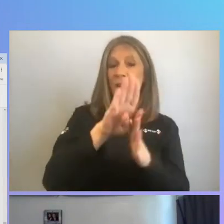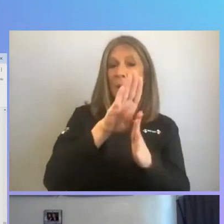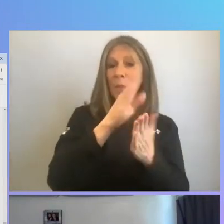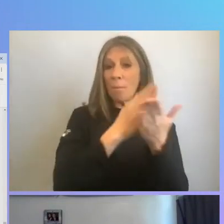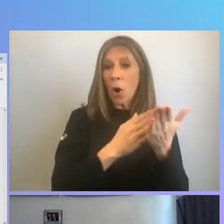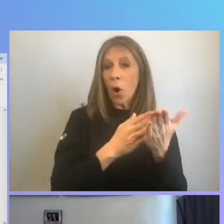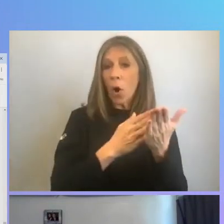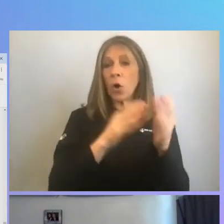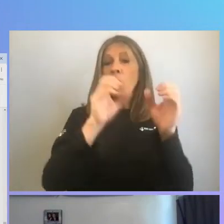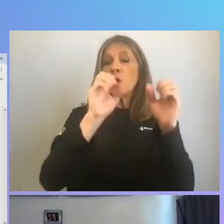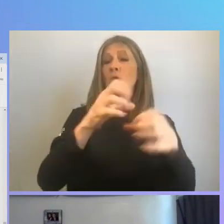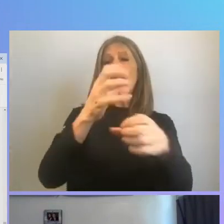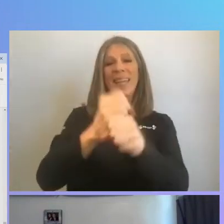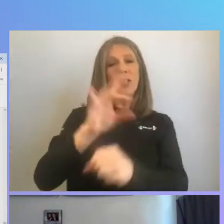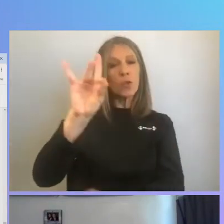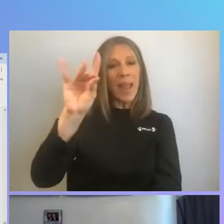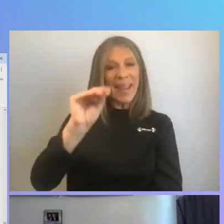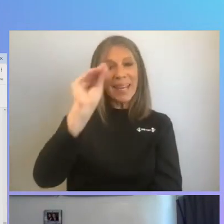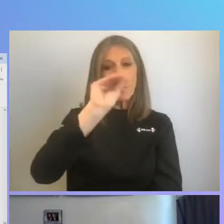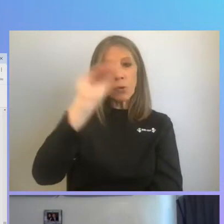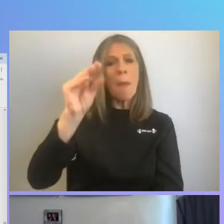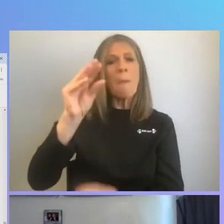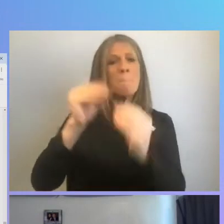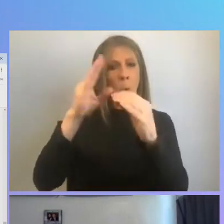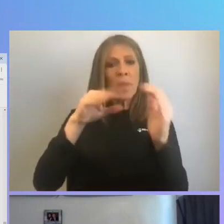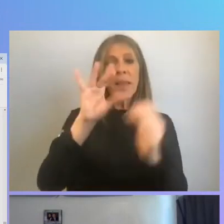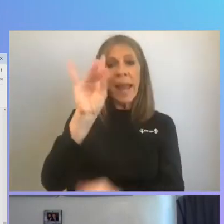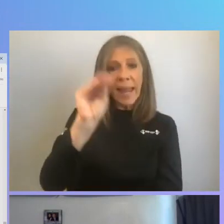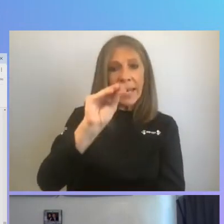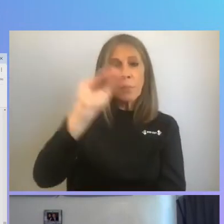80% more than 80, because one of the things I have not talked